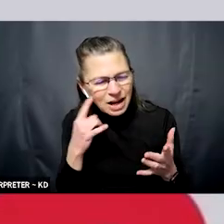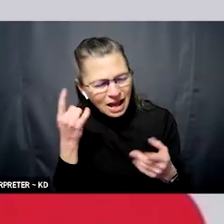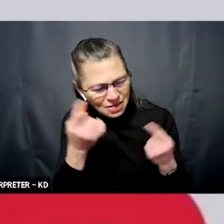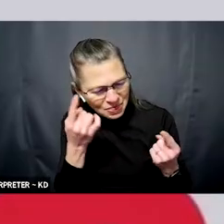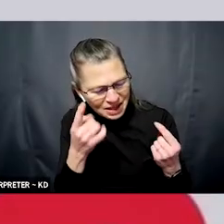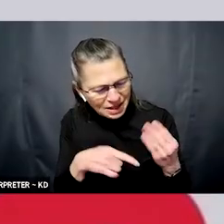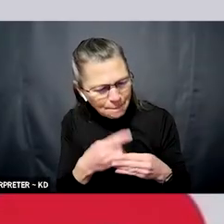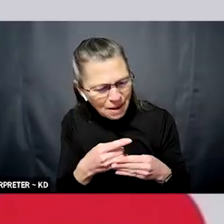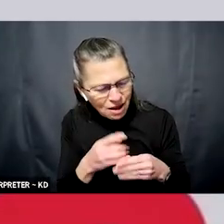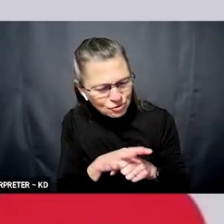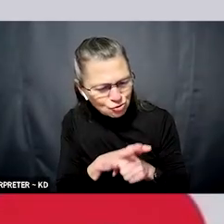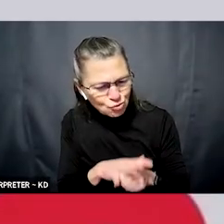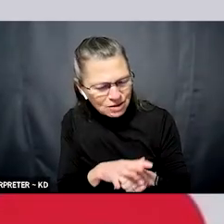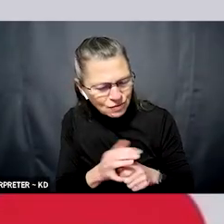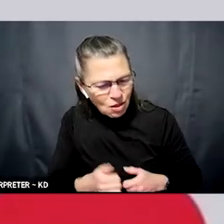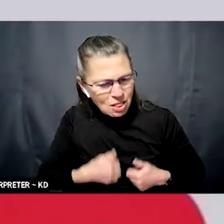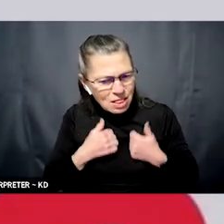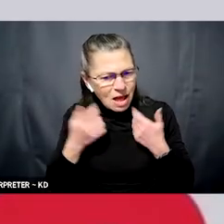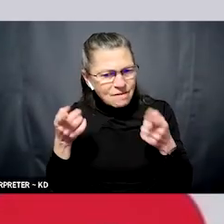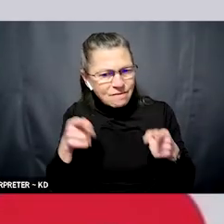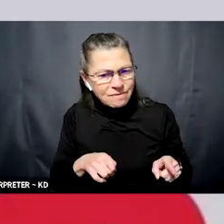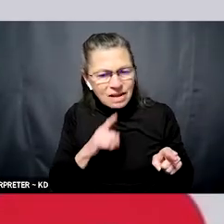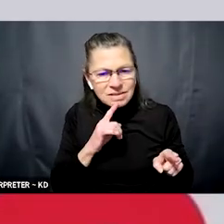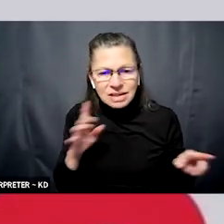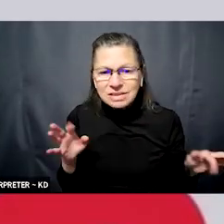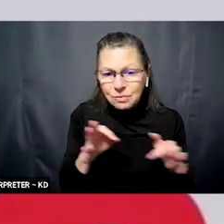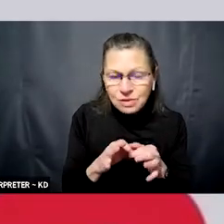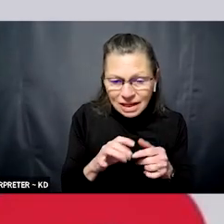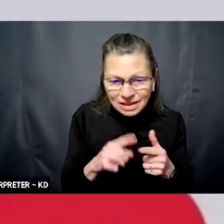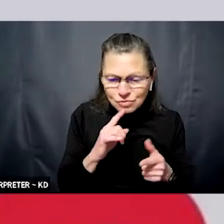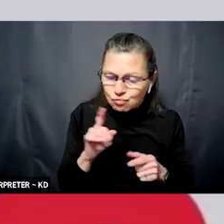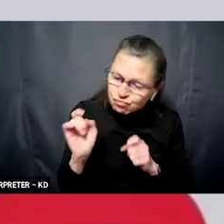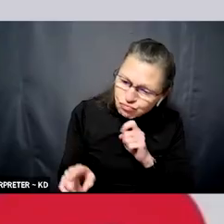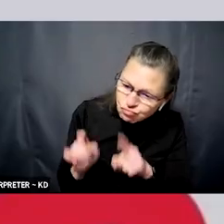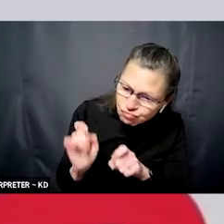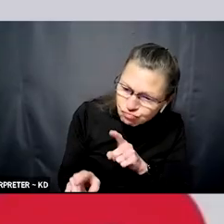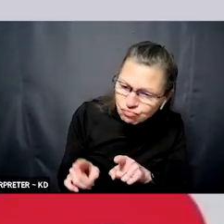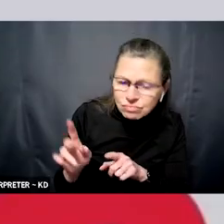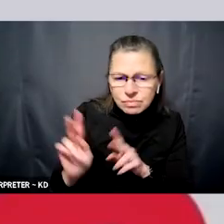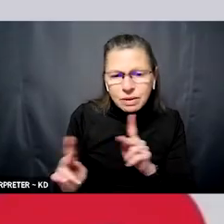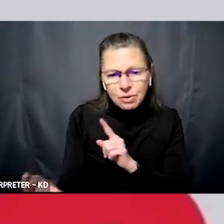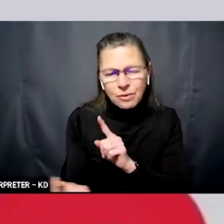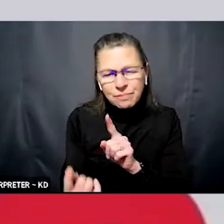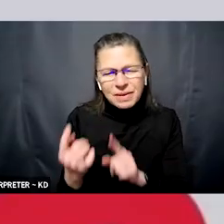as I was relating to the individuals and asking them these things, in the back of my head at the